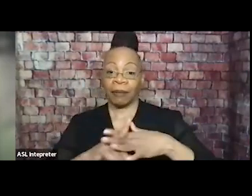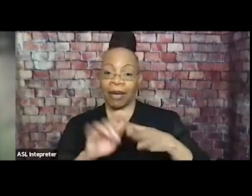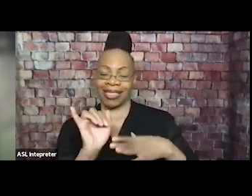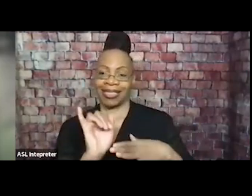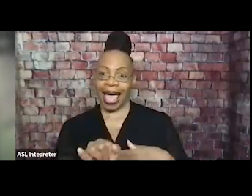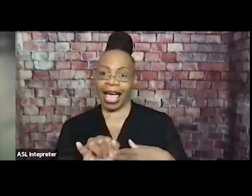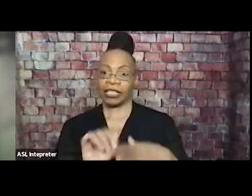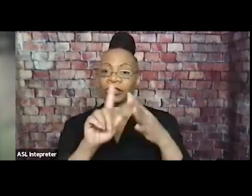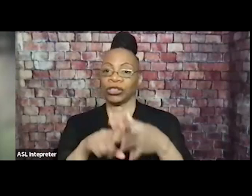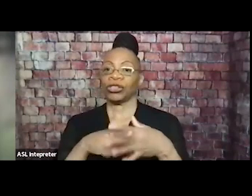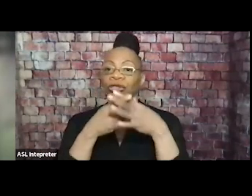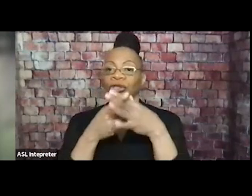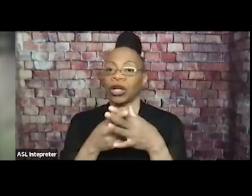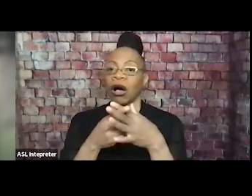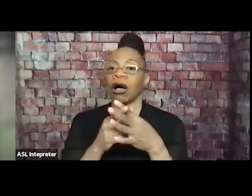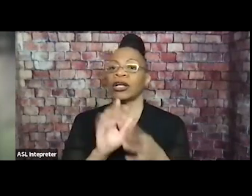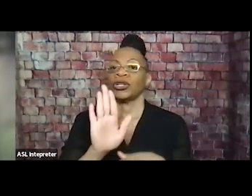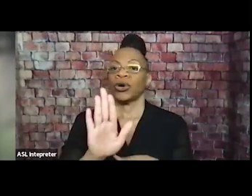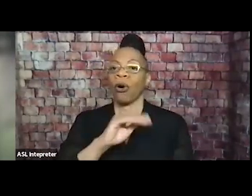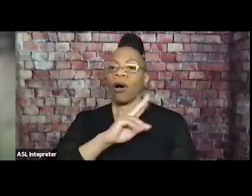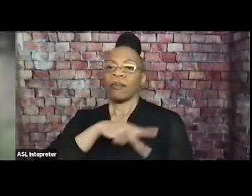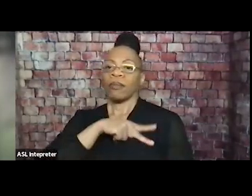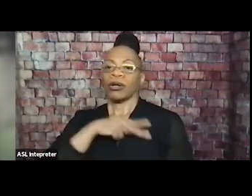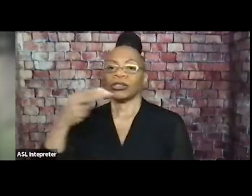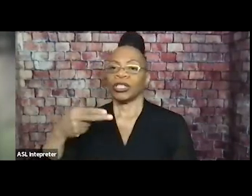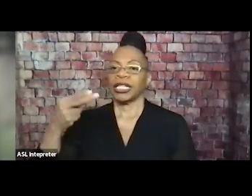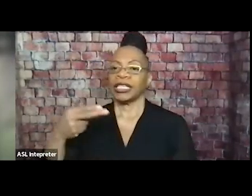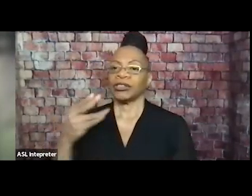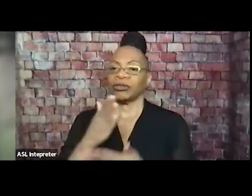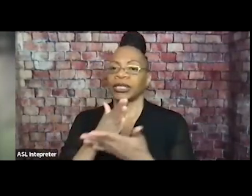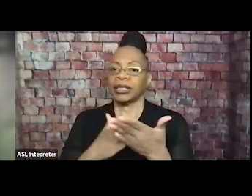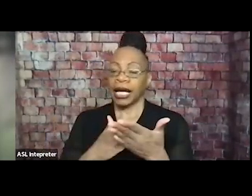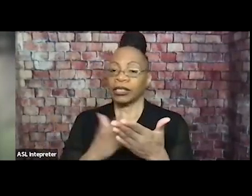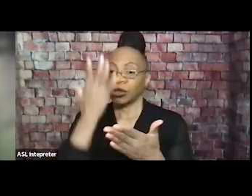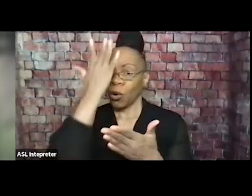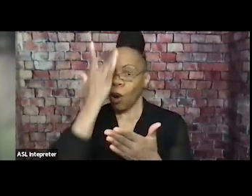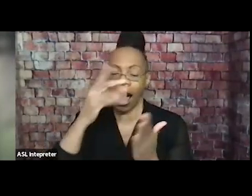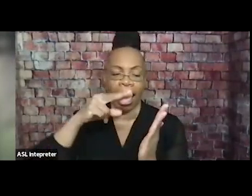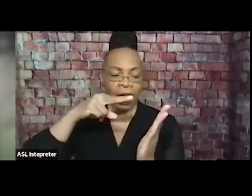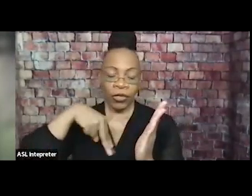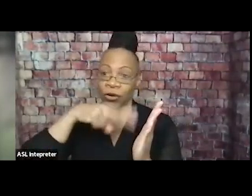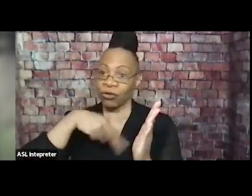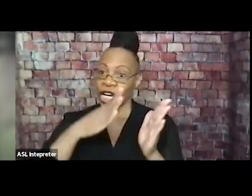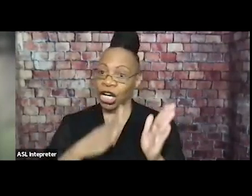your personal history section so that the reader can understand, okay, this is the role the symptoms